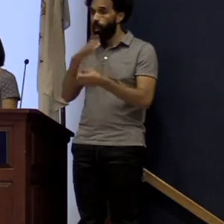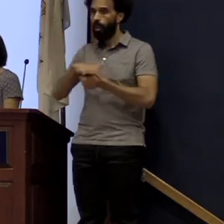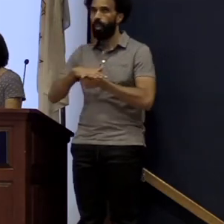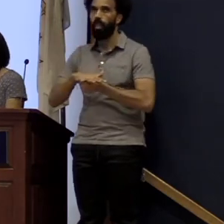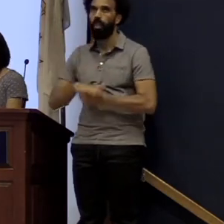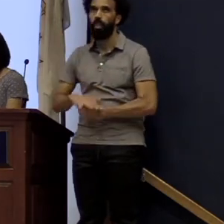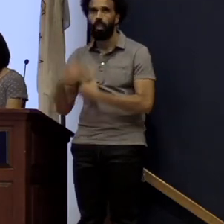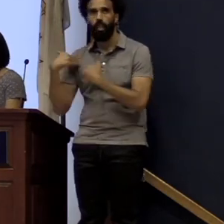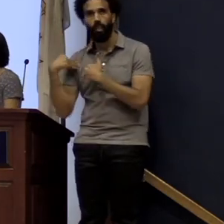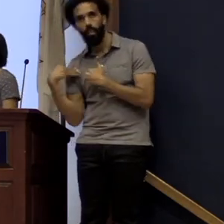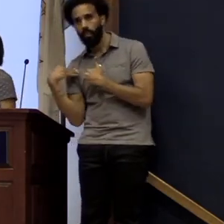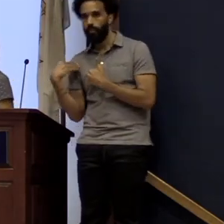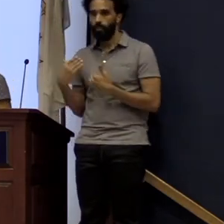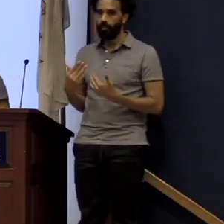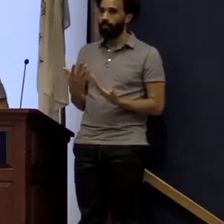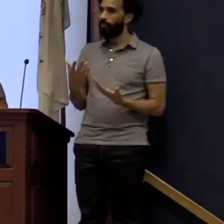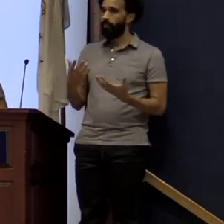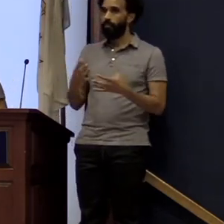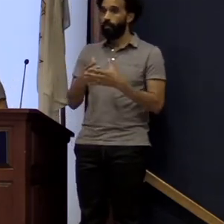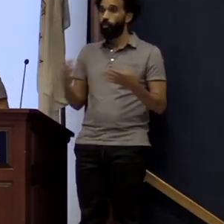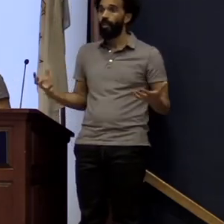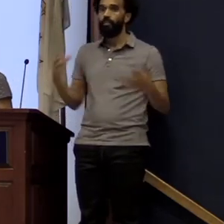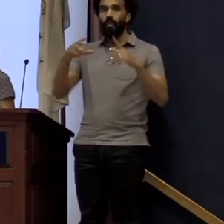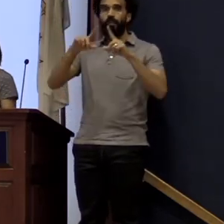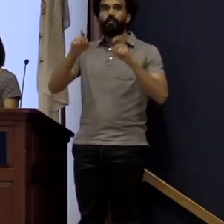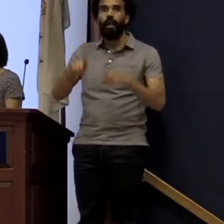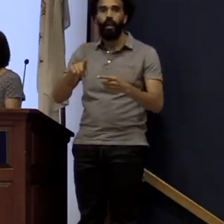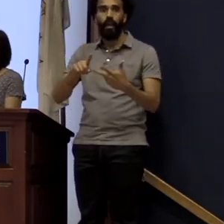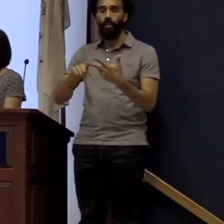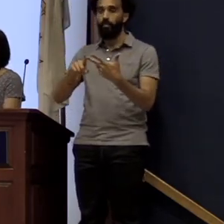Pacing guides and exams and a syllabus to take up this kind of work